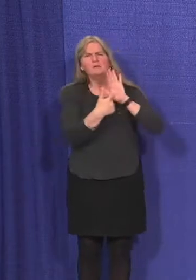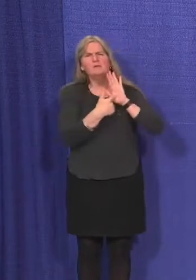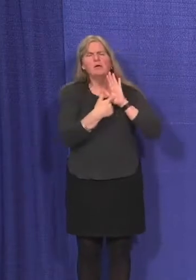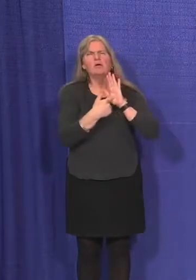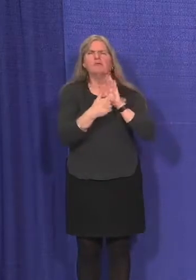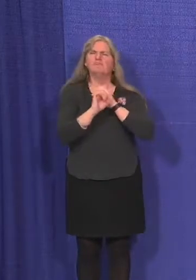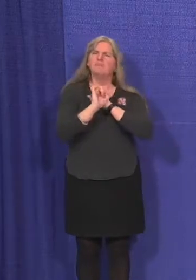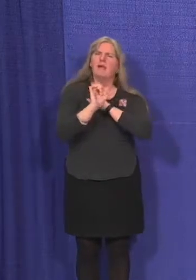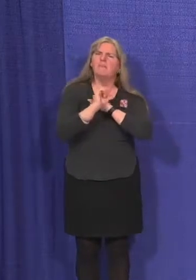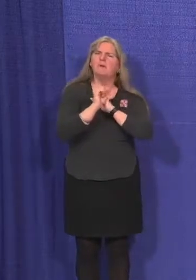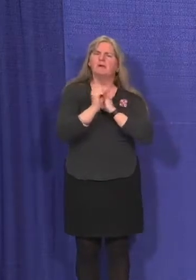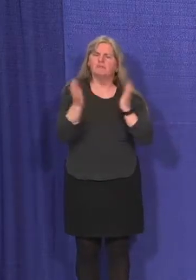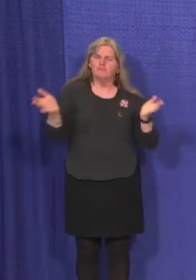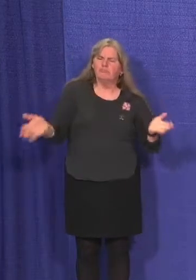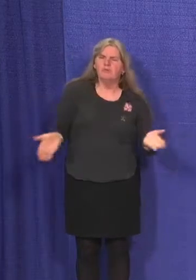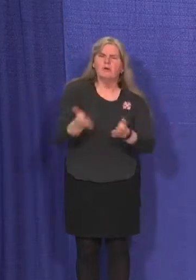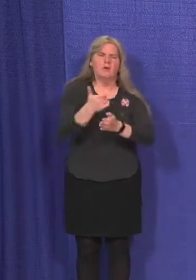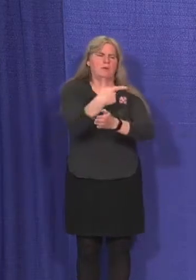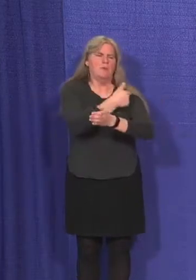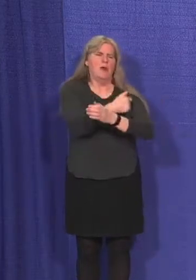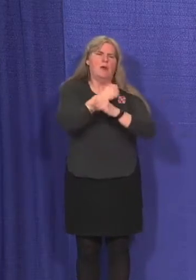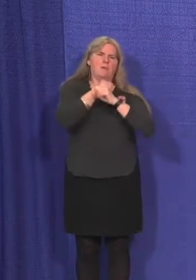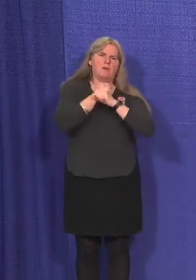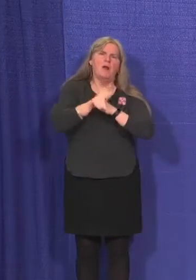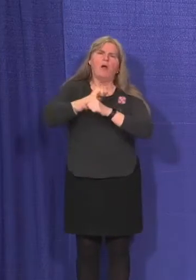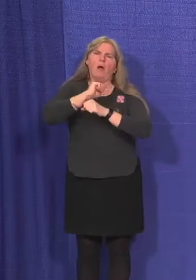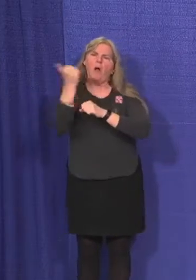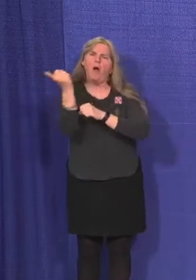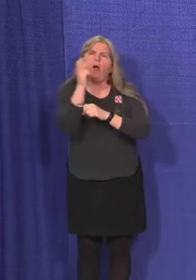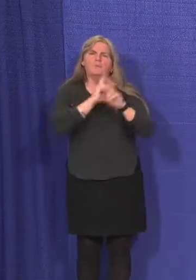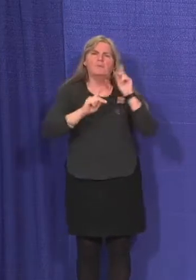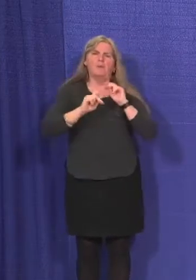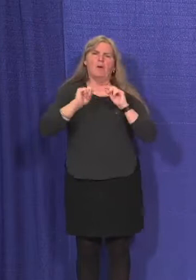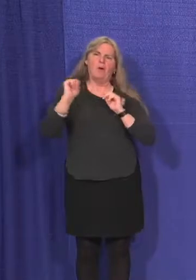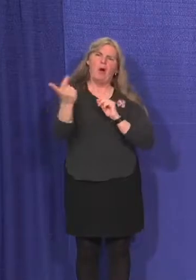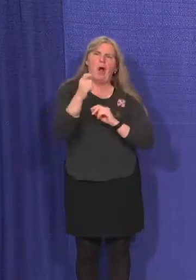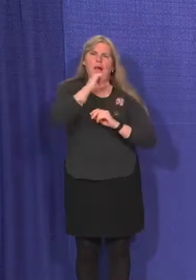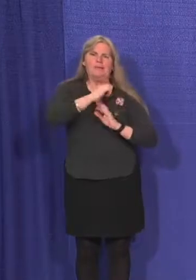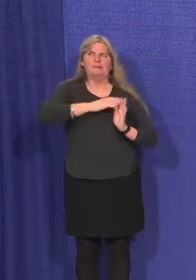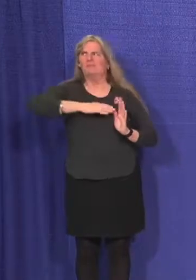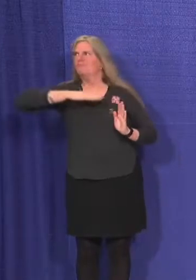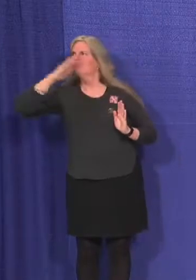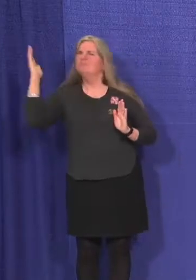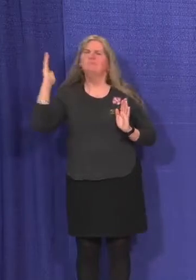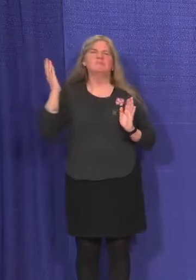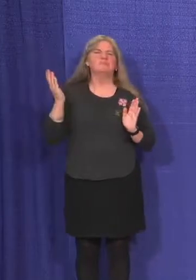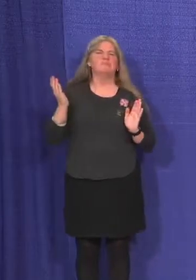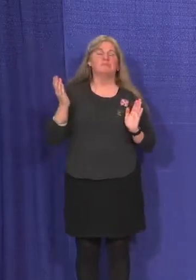very special, that is national immunization awareness week.